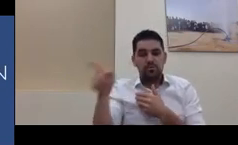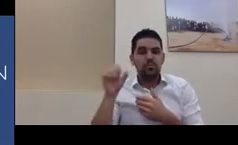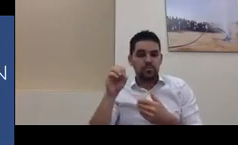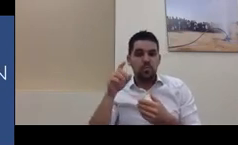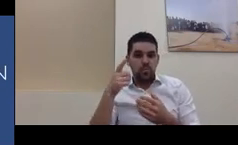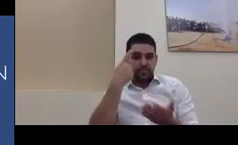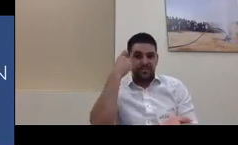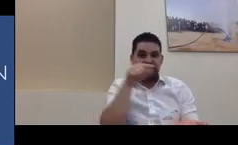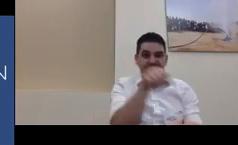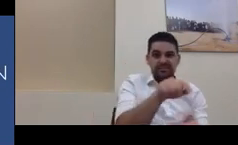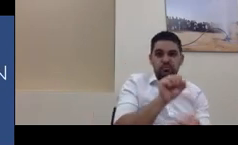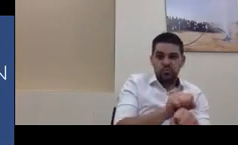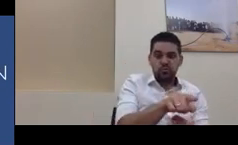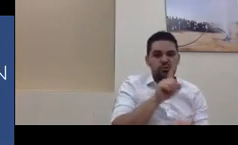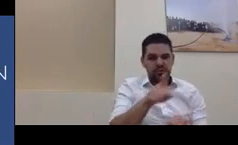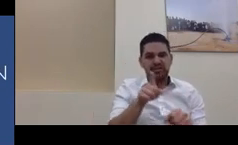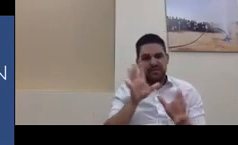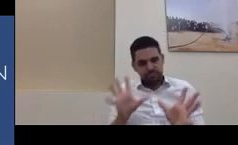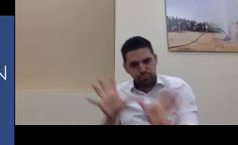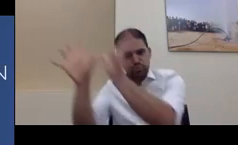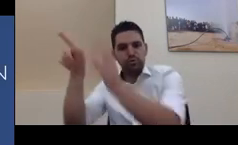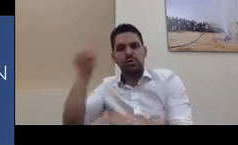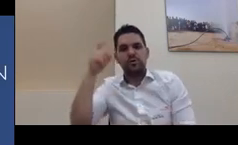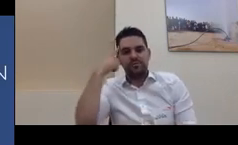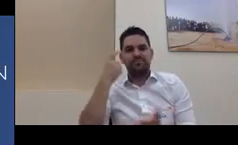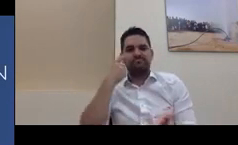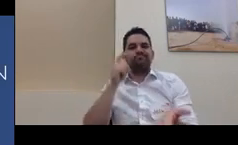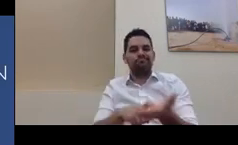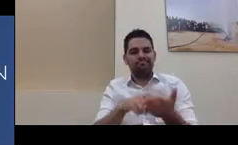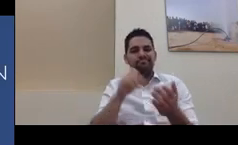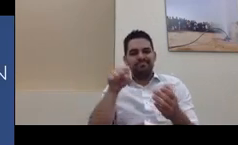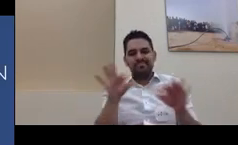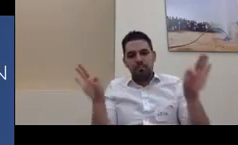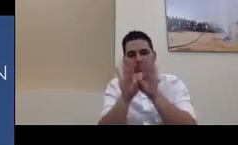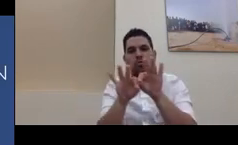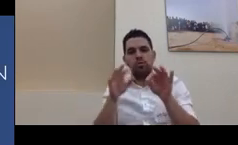education in Morocco because of this work that was done that really pushed the government to recognize